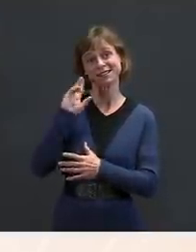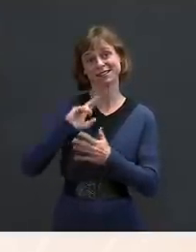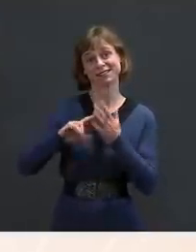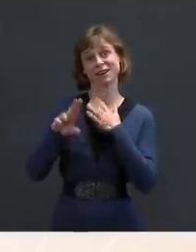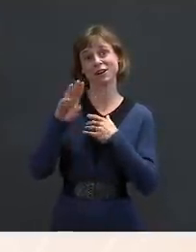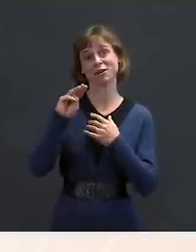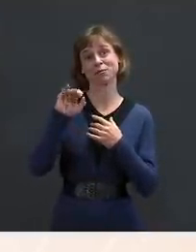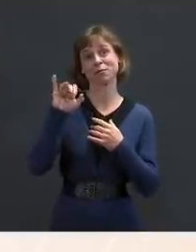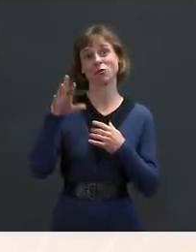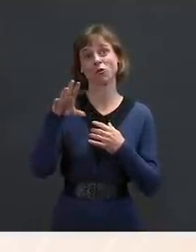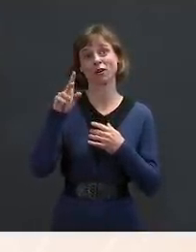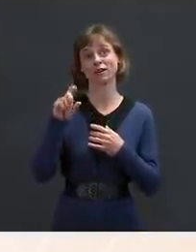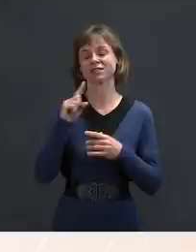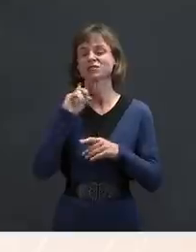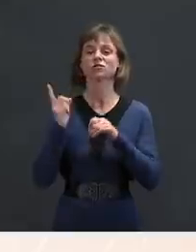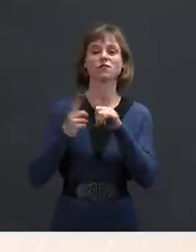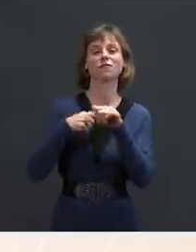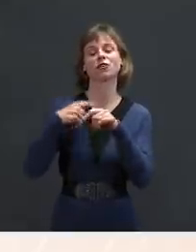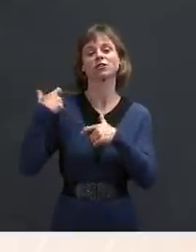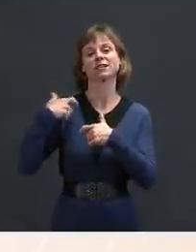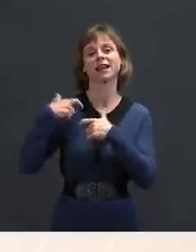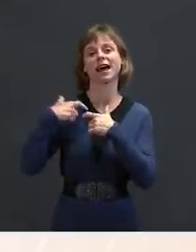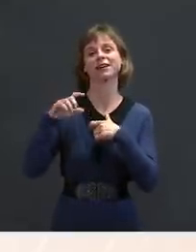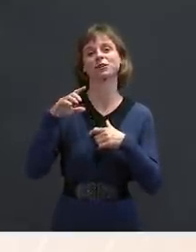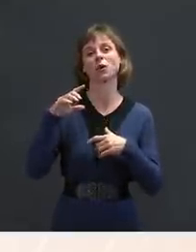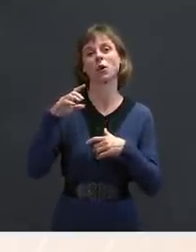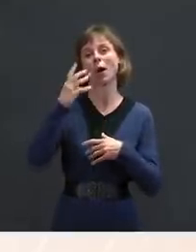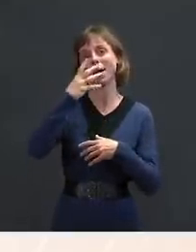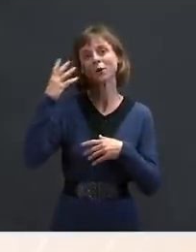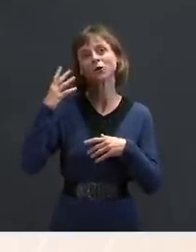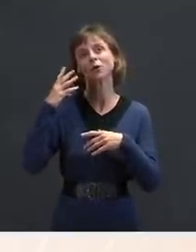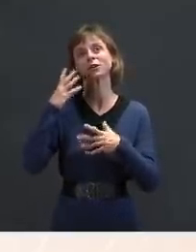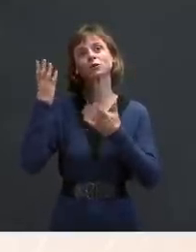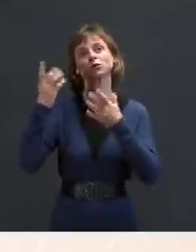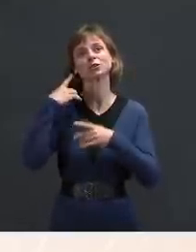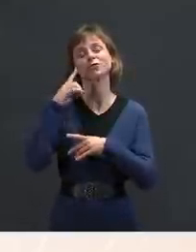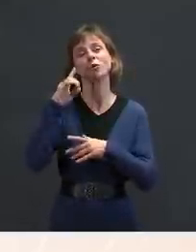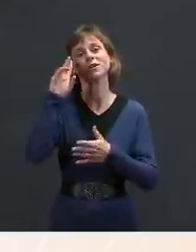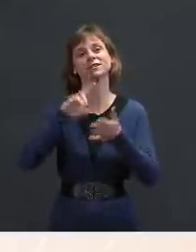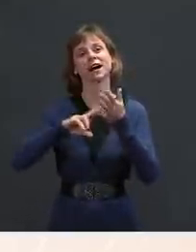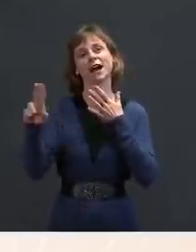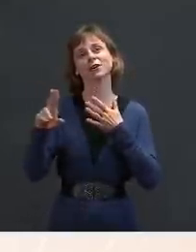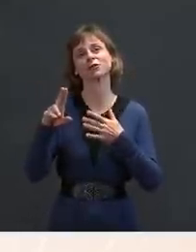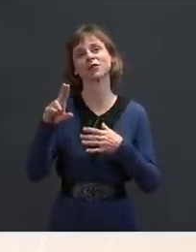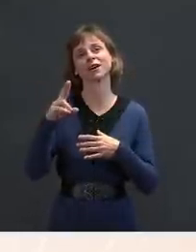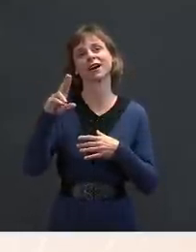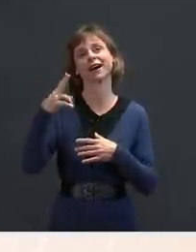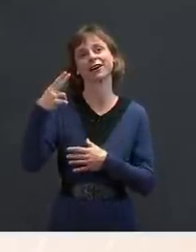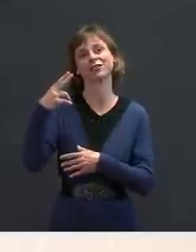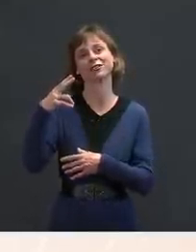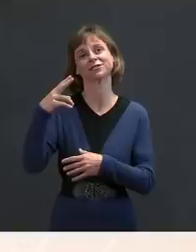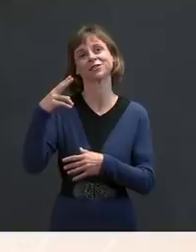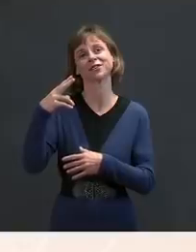and immigrant confirmed to serve as Secretary of Homeland Security. He has led a distinguished 30-year career